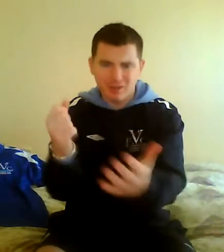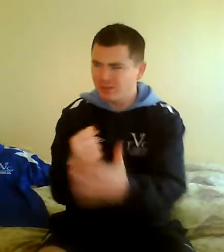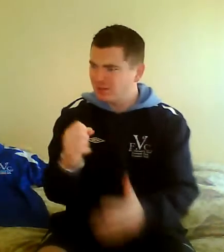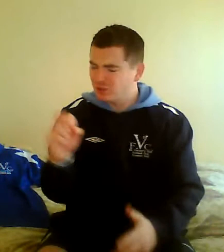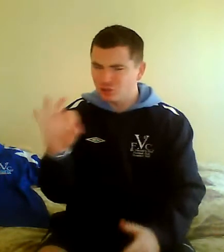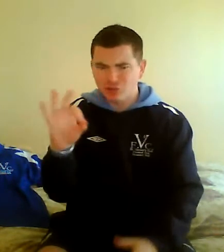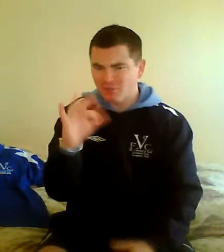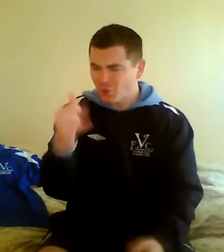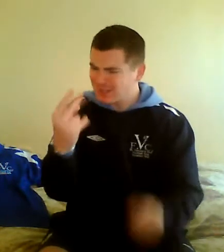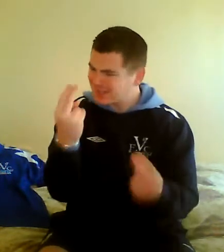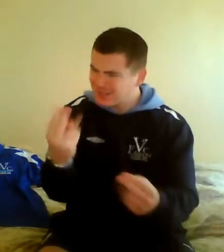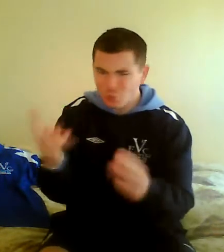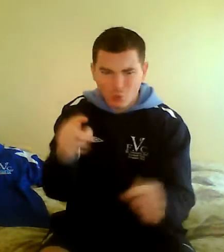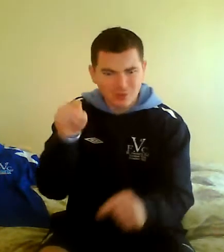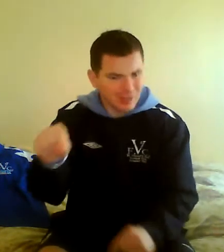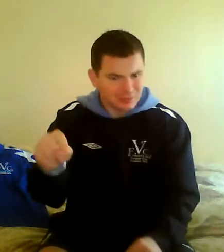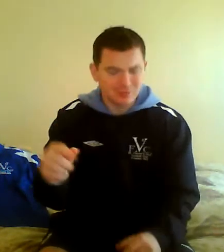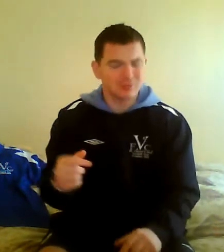Geoff urged the players to work on that